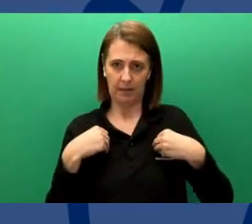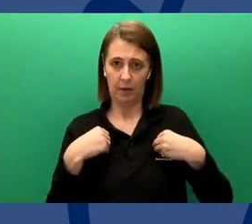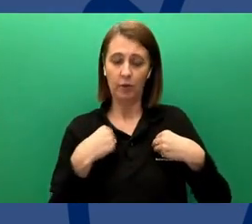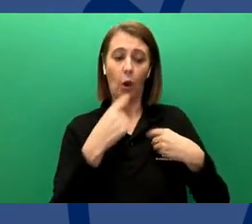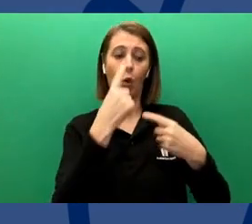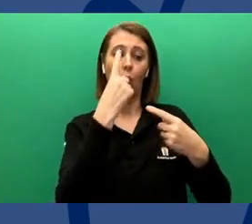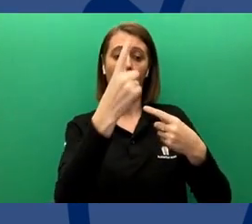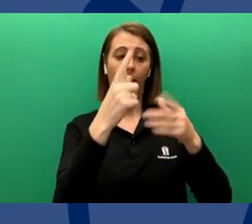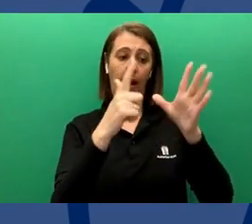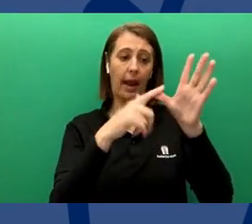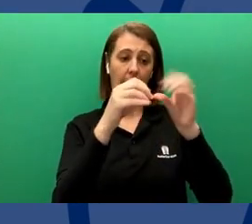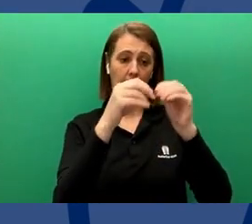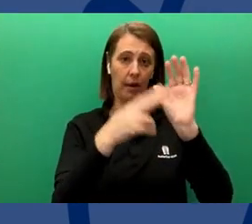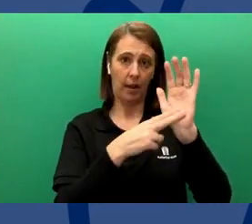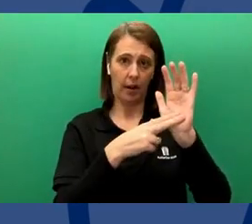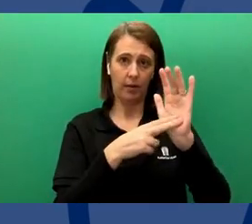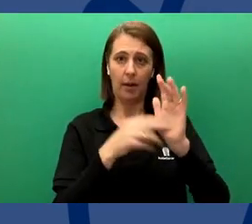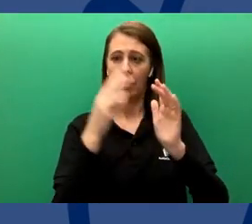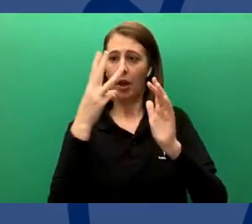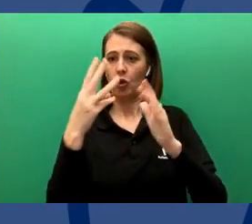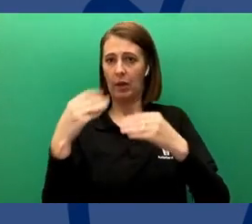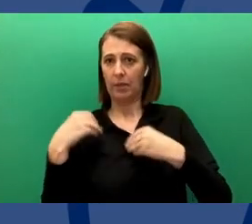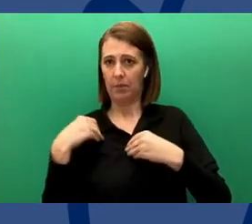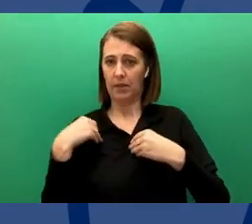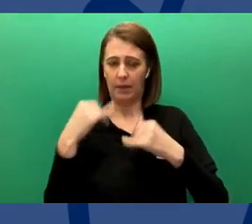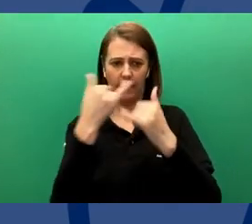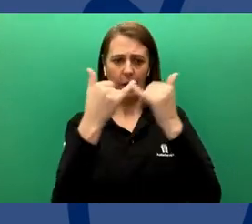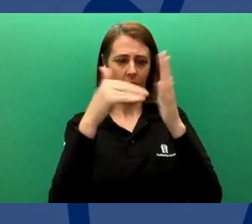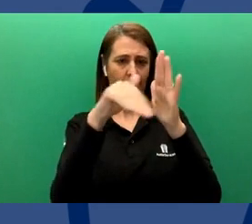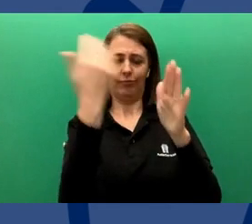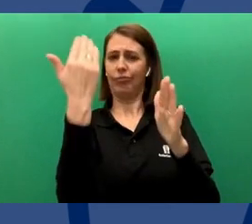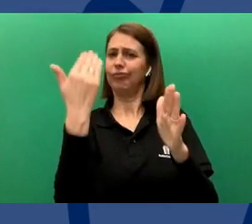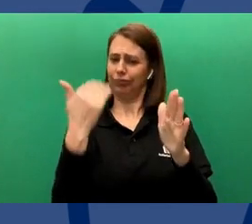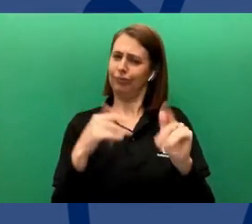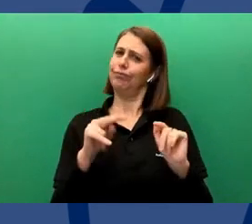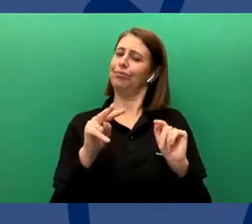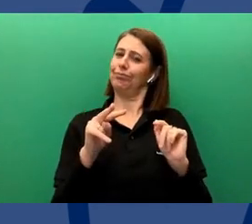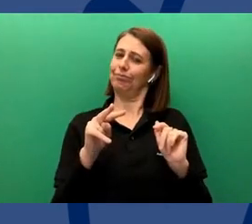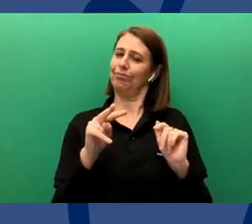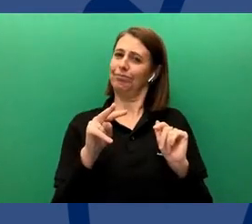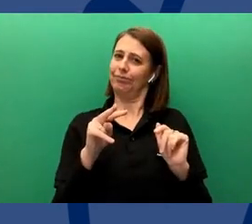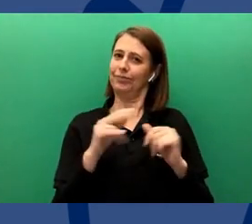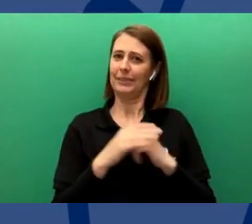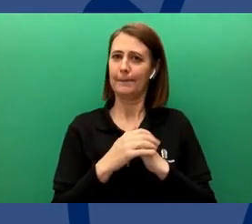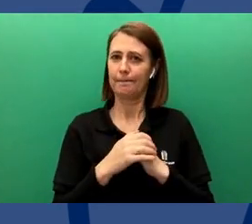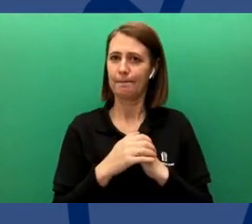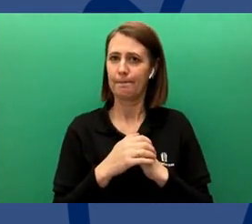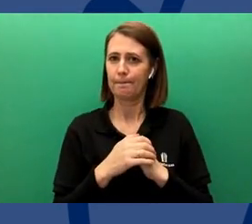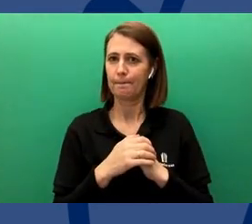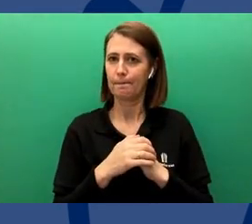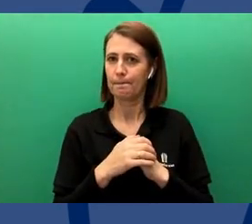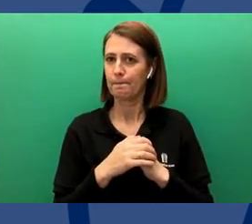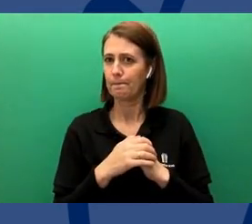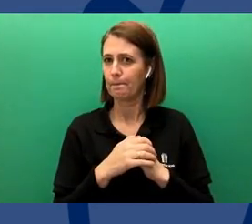And three businesses, very unusual. It's just that it ‑ I would have to look at the